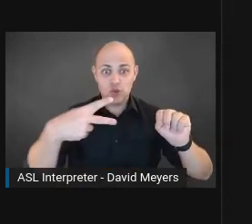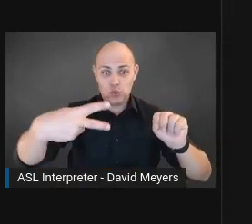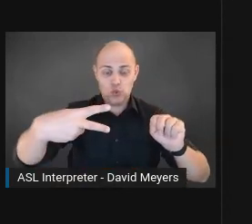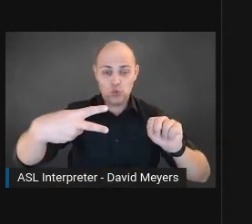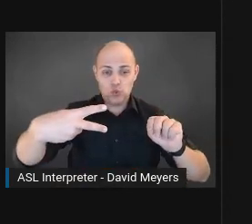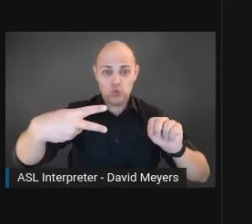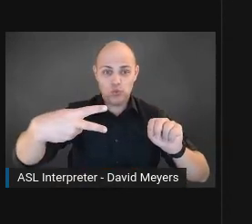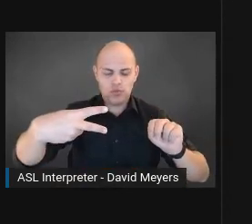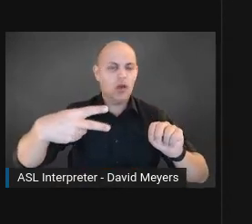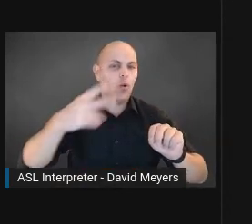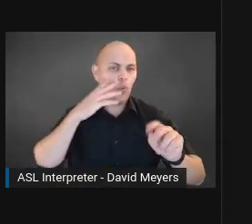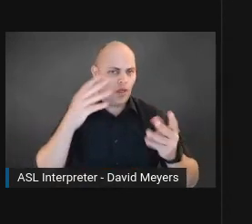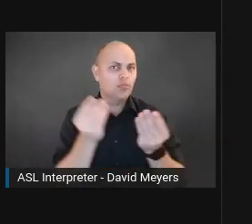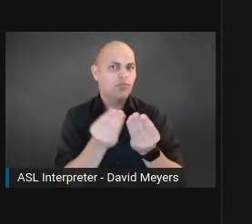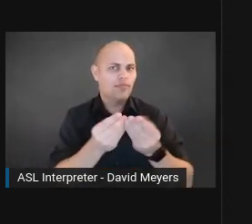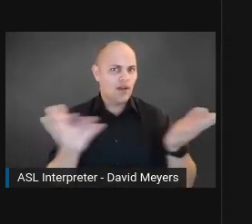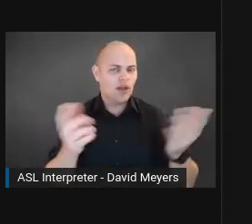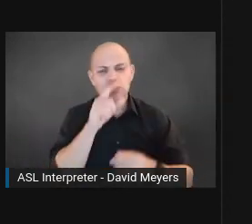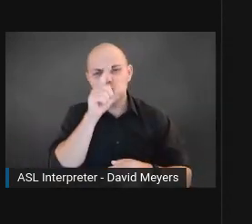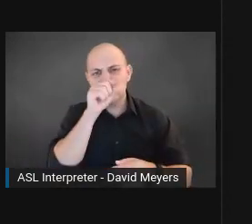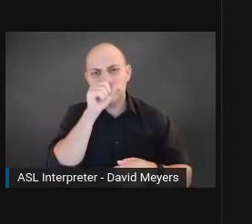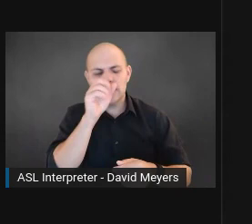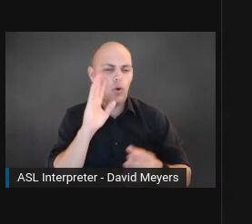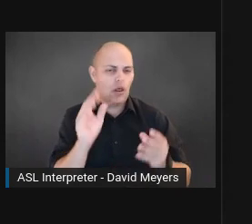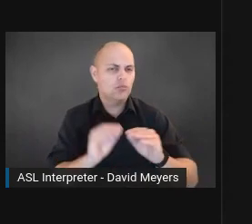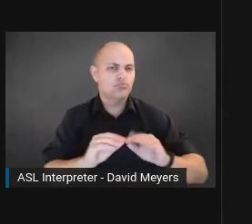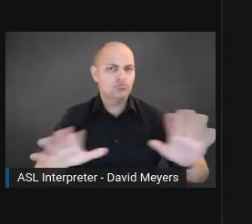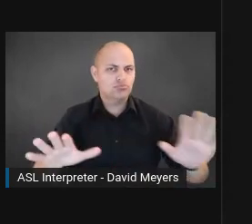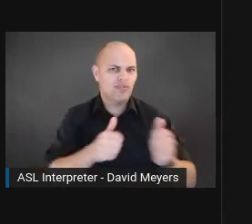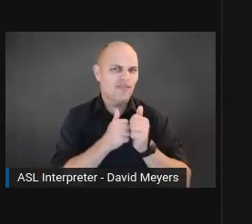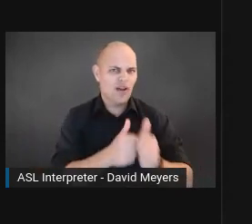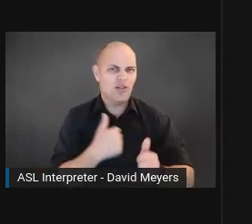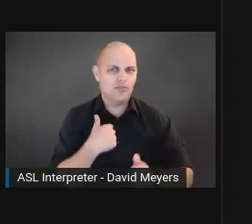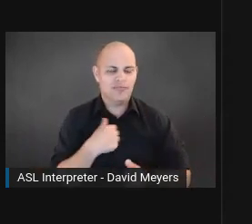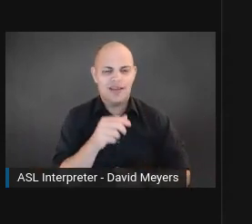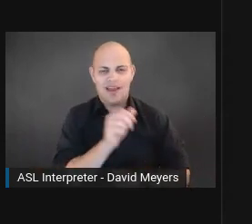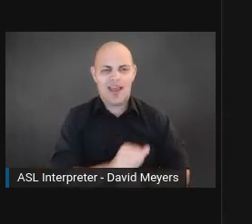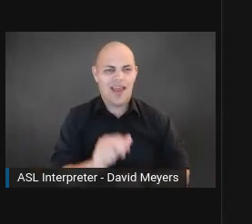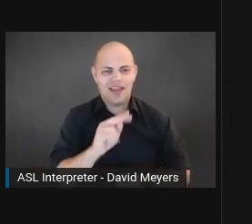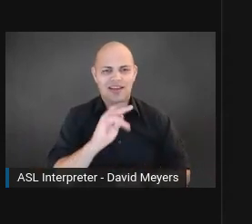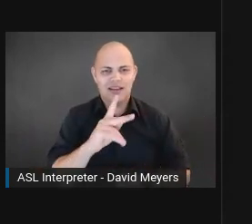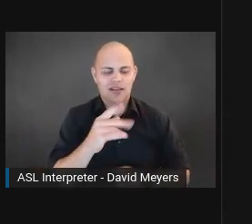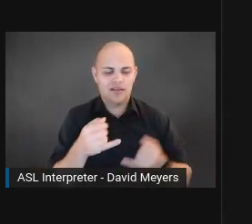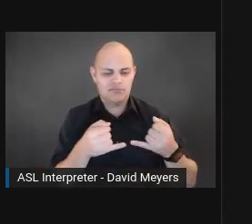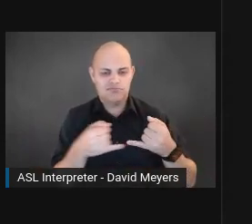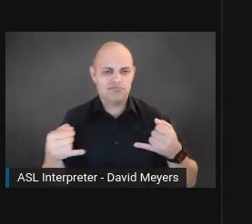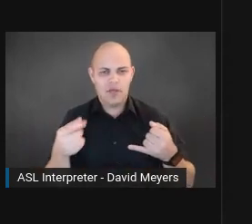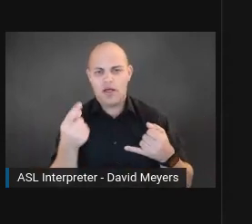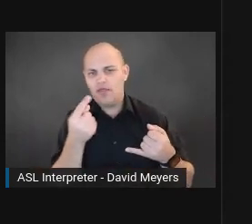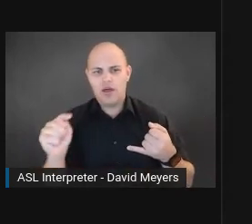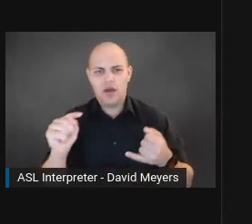And I will be tweeting them out as well if you want to follow me as Nick_theGeek just like it is here in this CodePen.